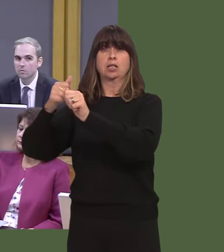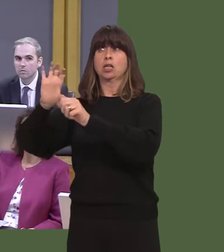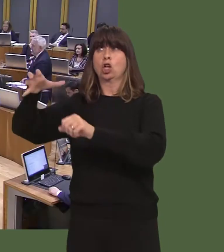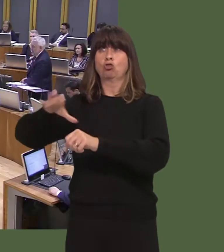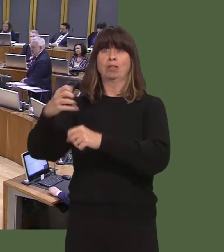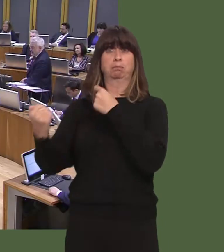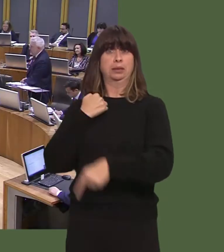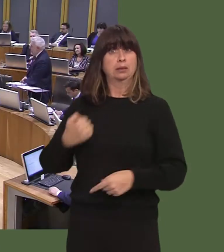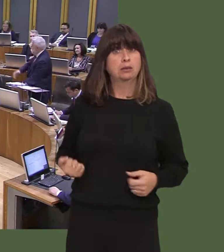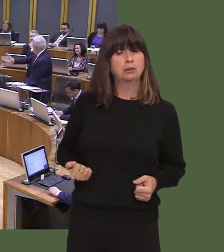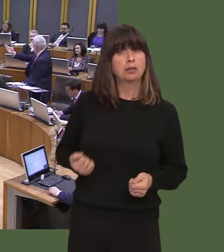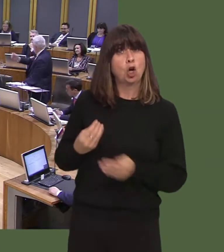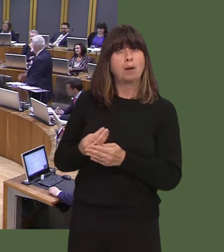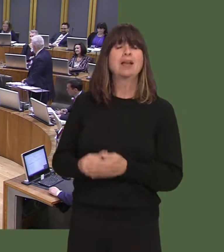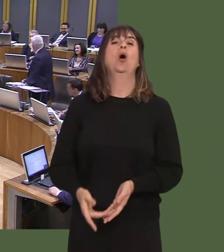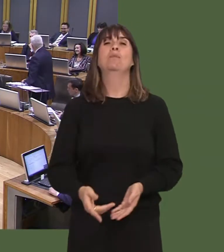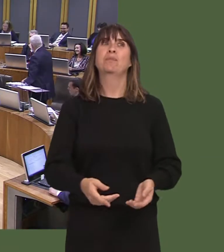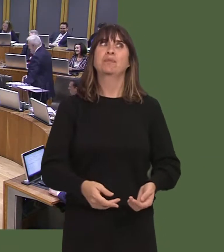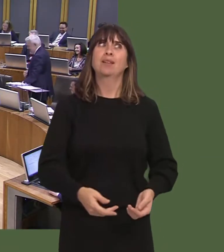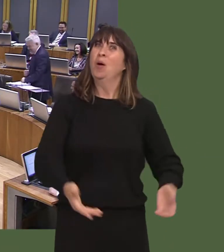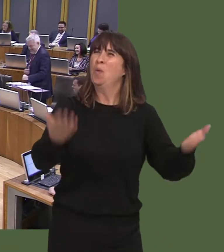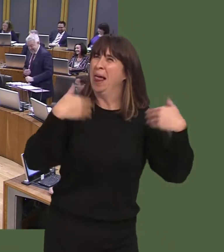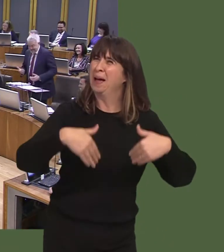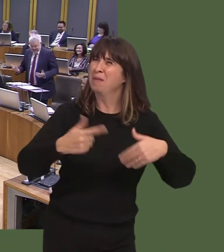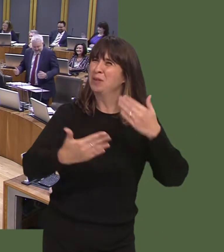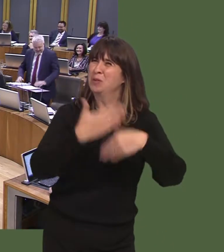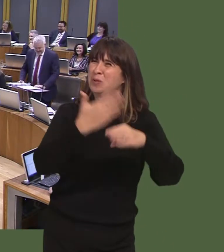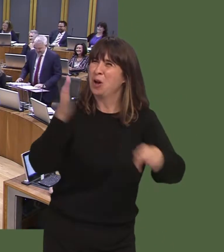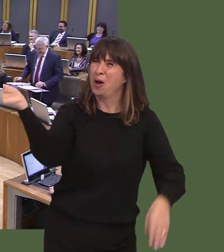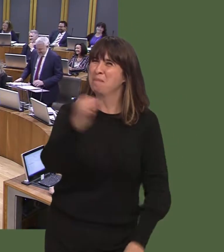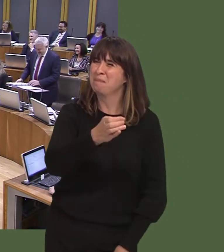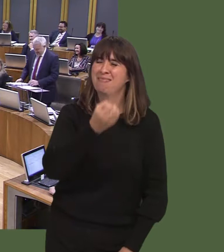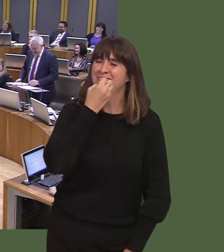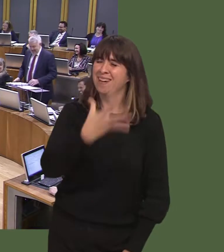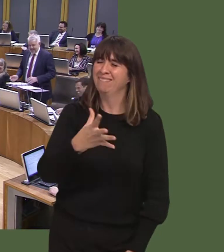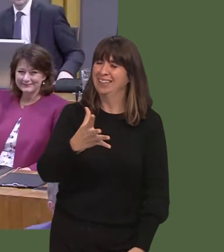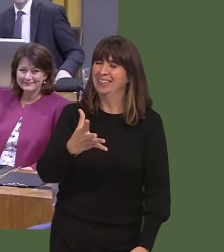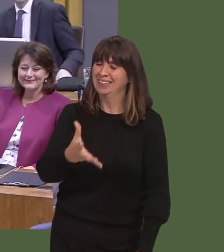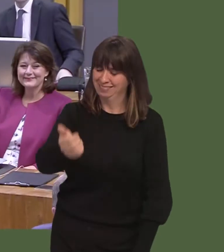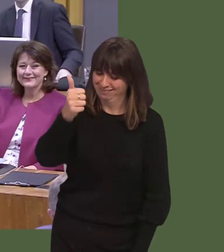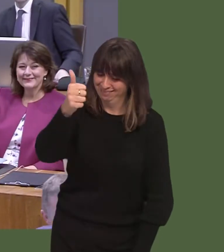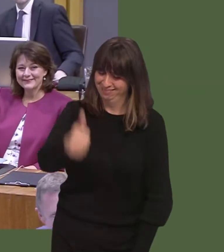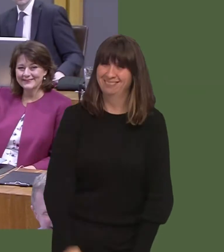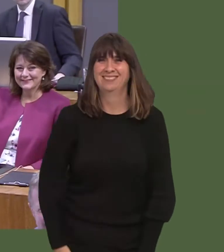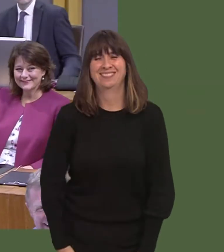Carwyn Jones AM: Well, first of all, can I welcome himó óas leader of Plaid